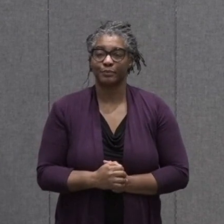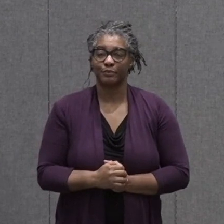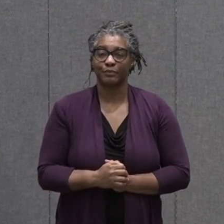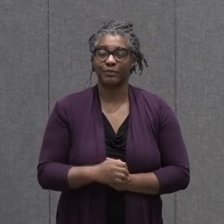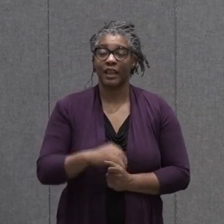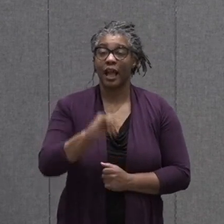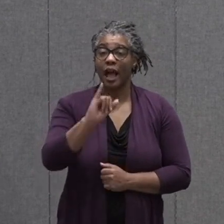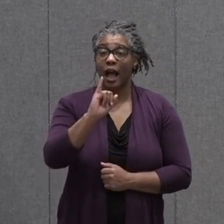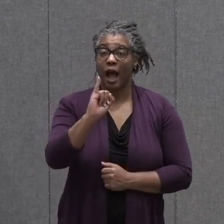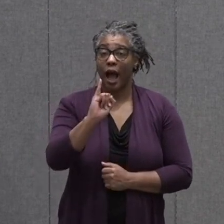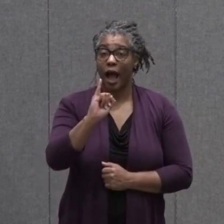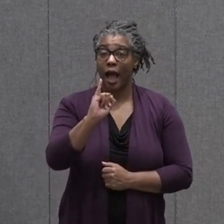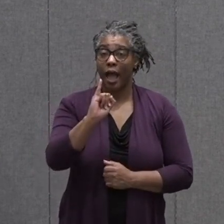I, pine, i.